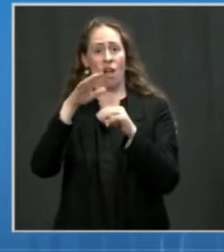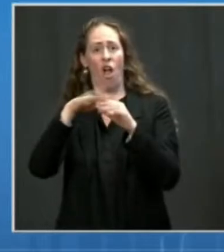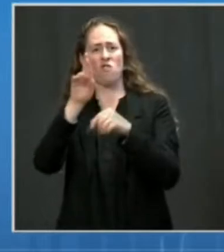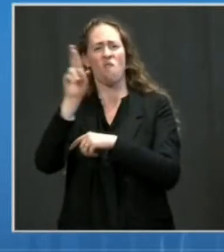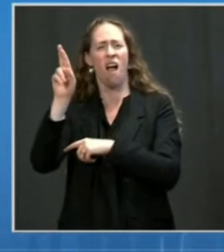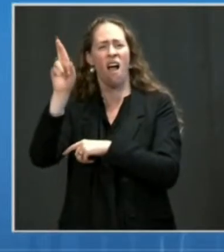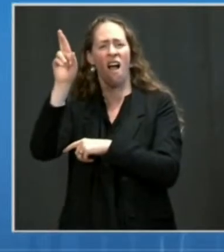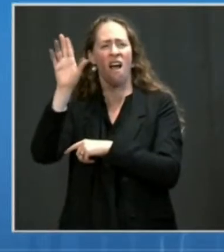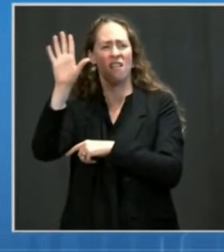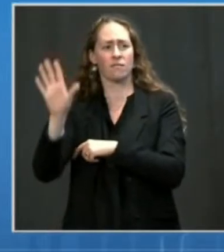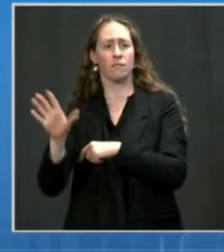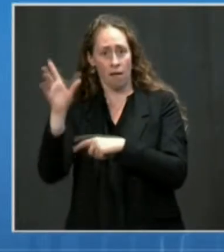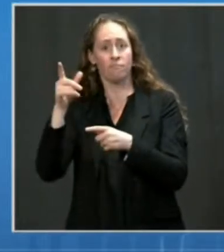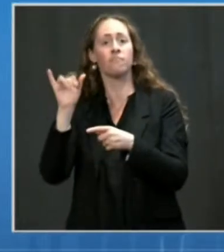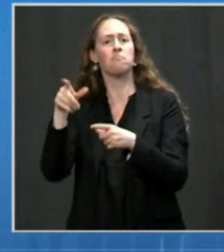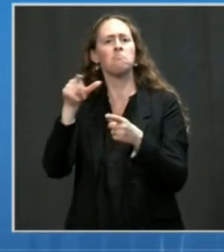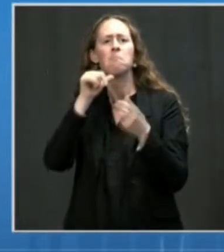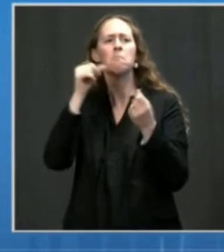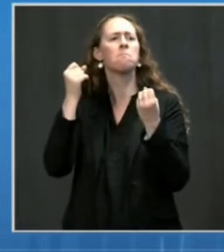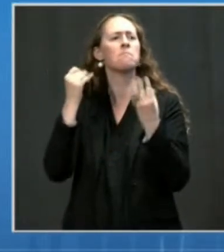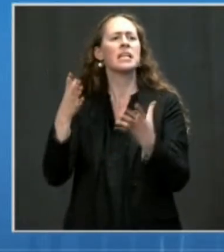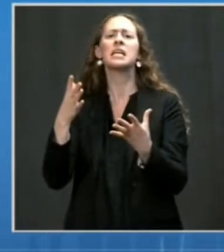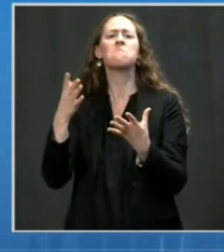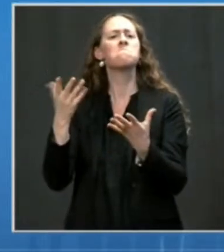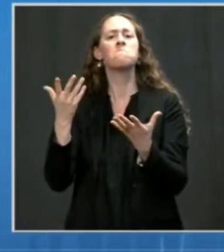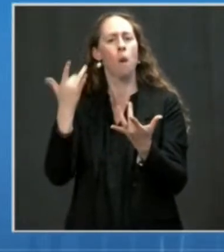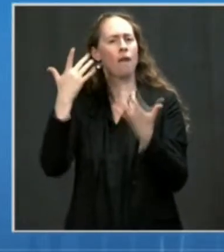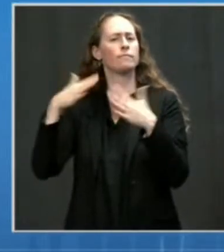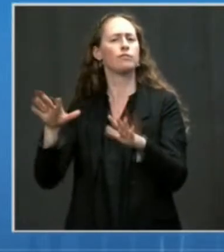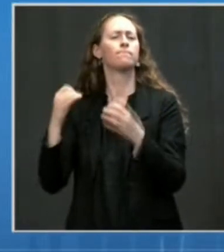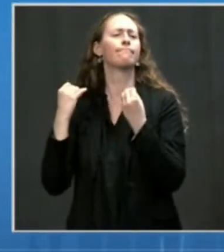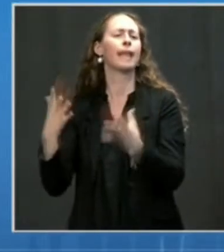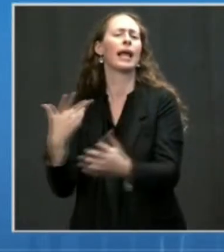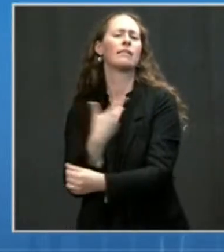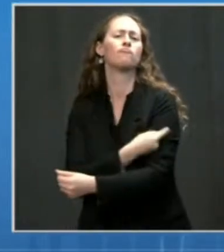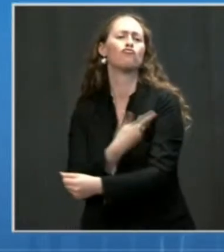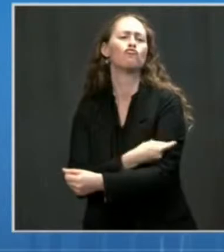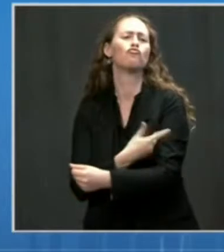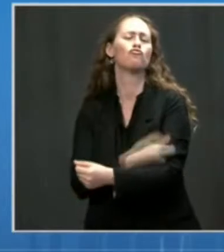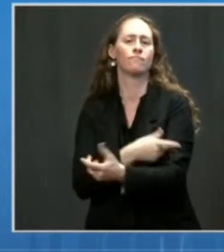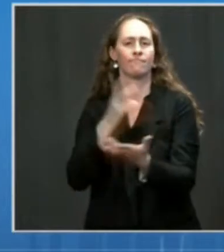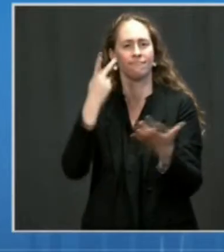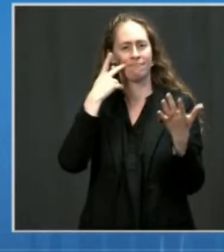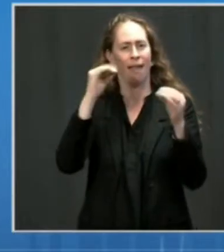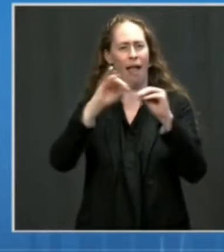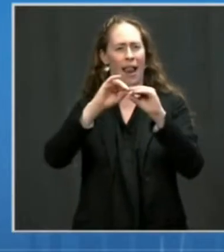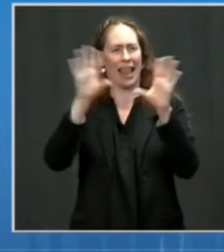STATES THAT HAVE HIGHER VACCINATION COVERAGE, FURTHER TO THE RIGHT, HAVE LOWER RATES